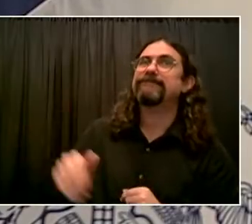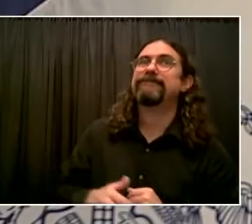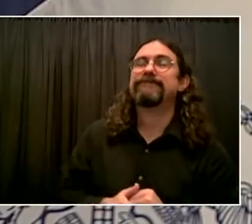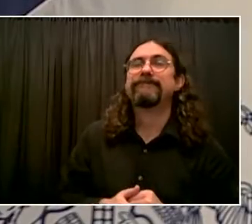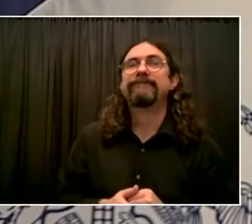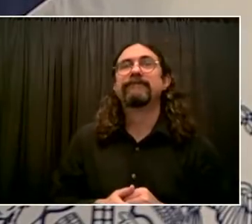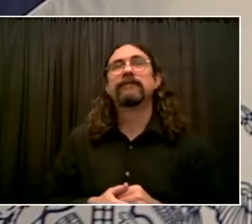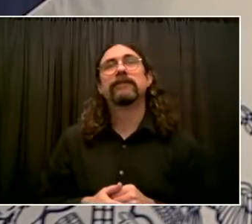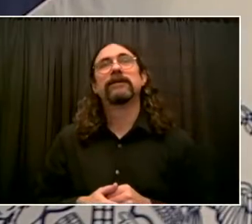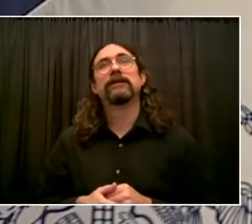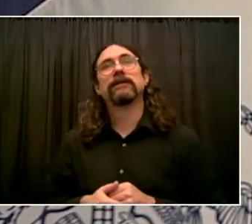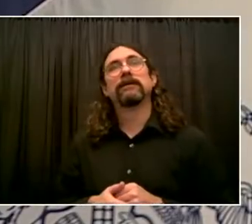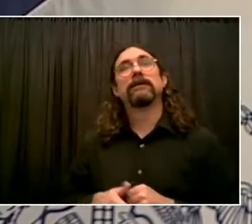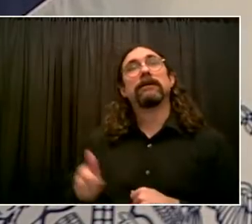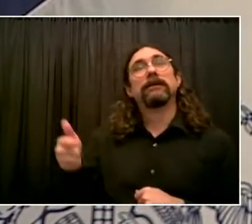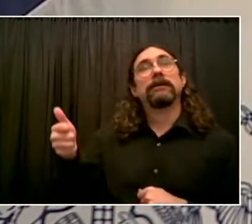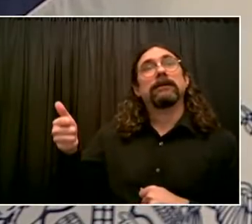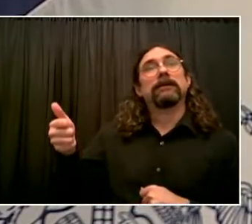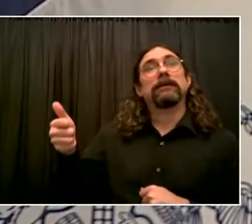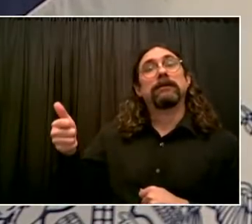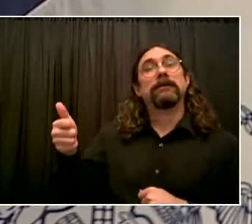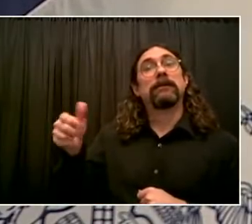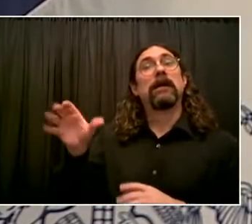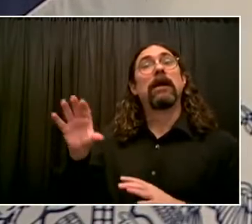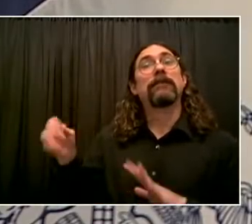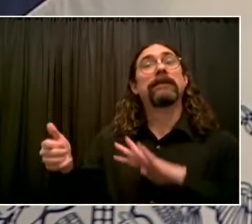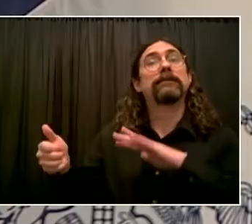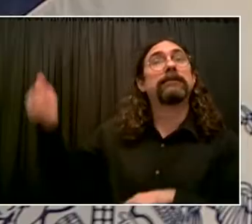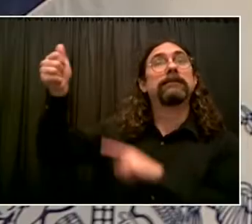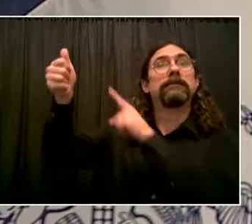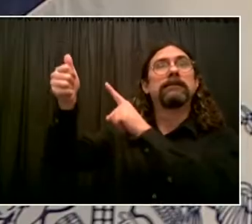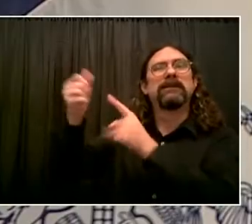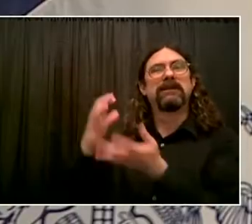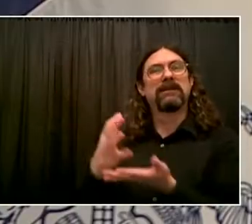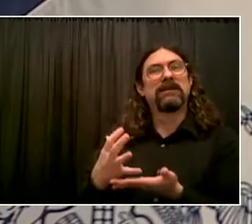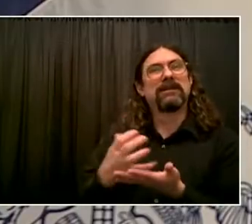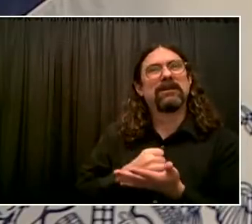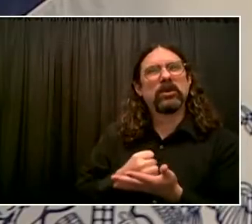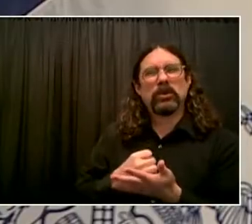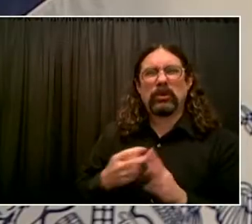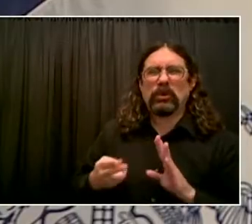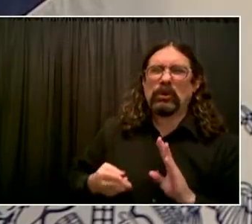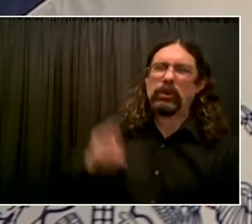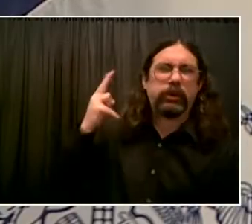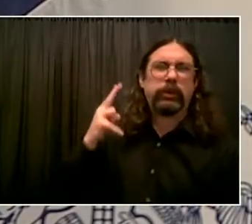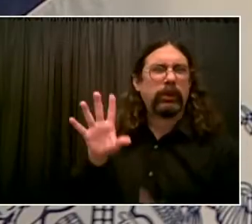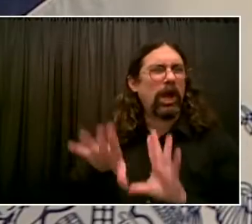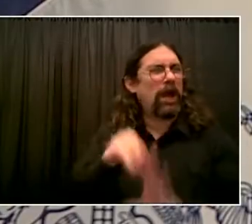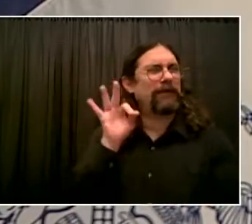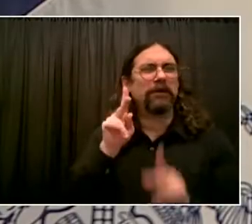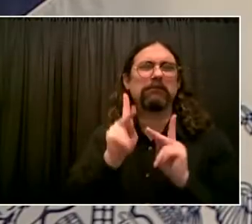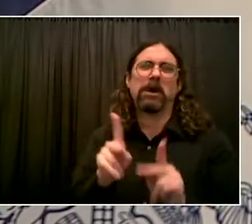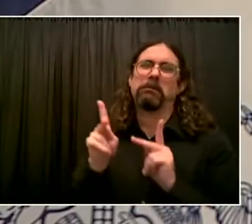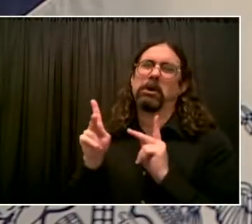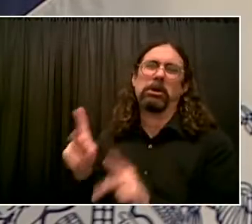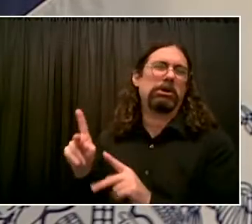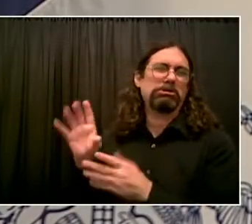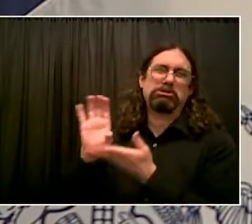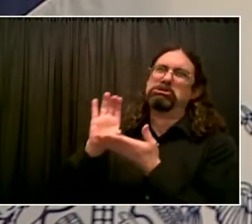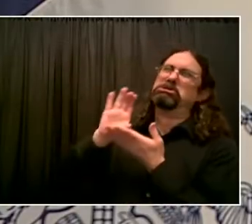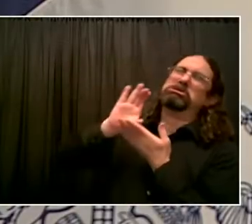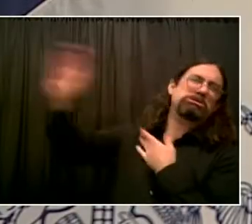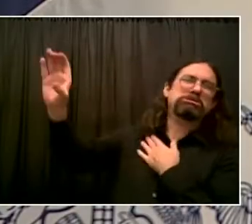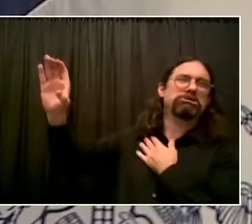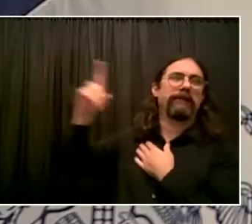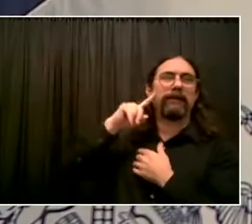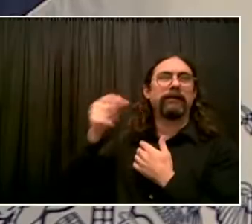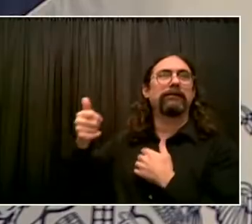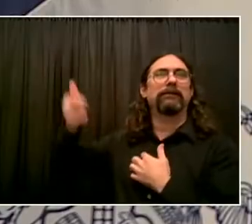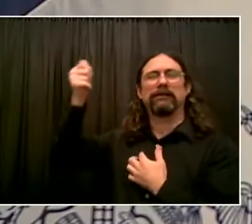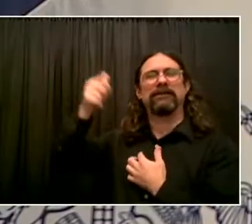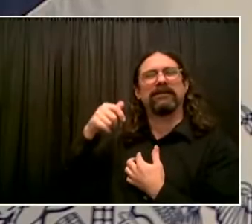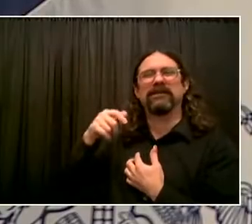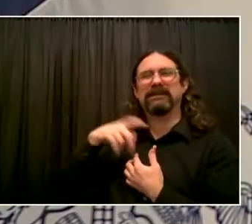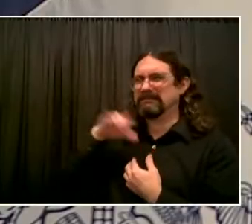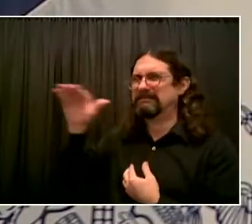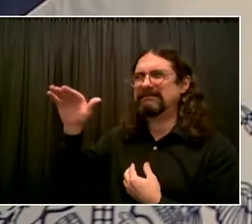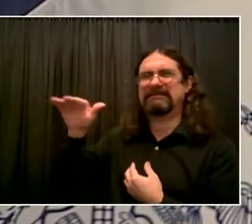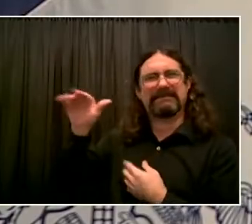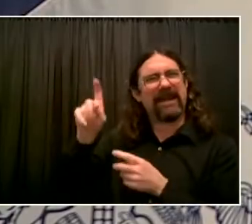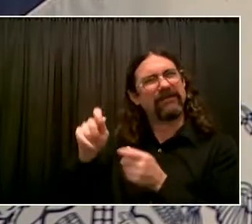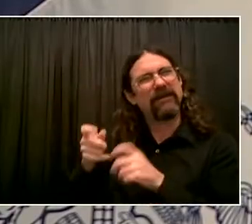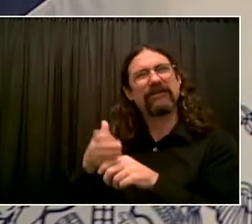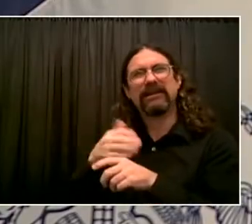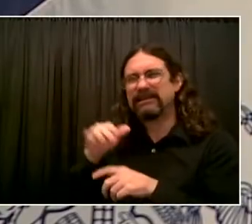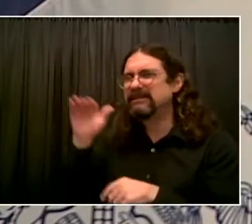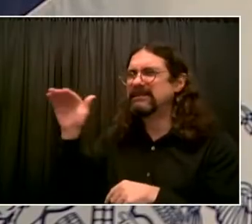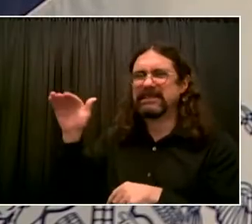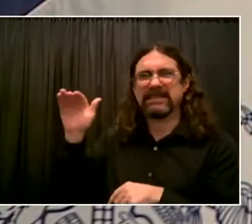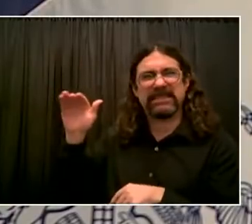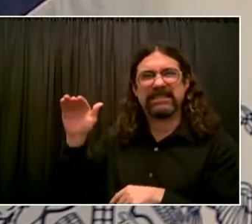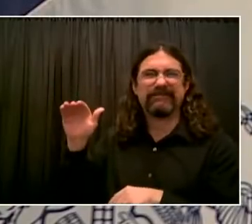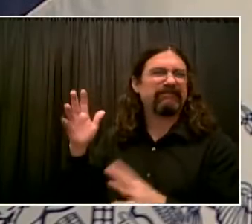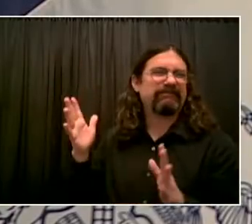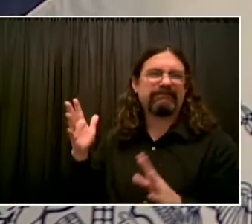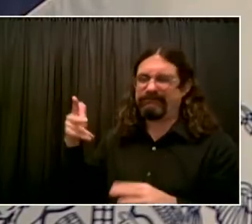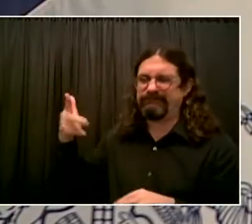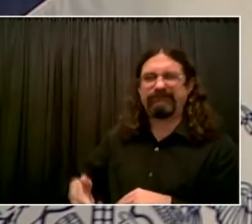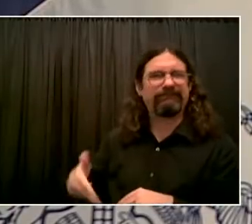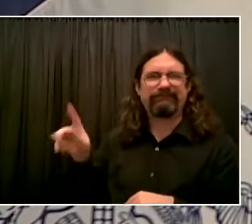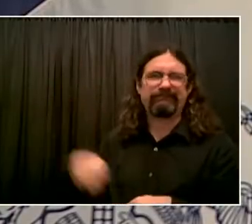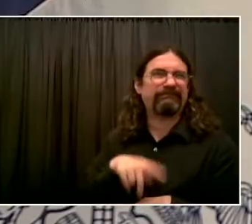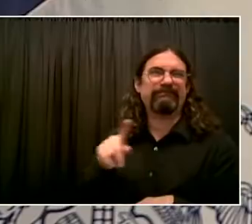PEOPLE WHO WERE GETTING